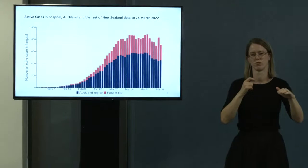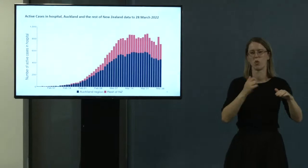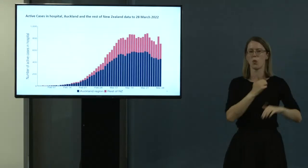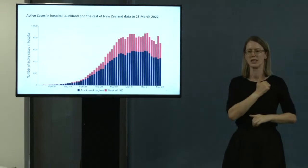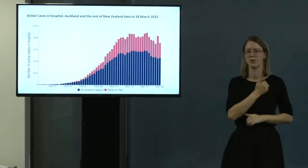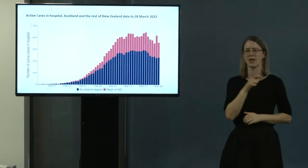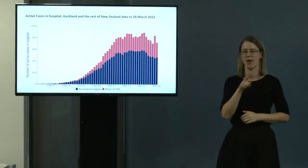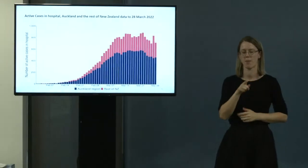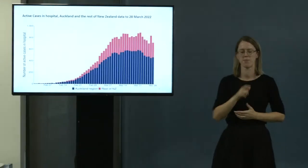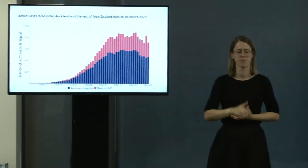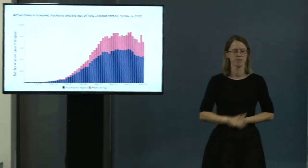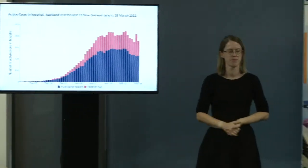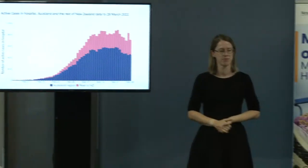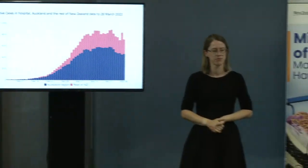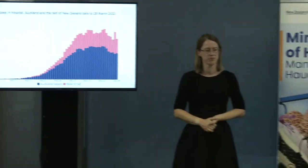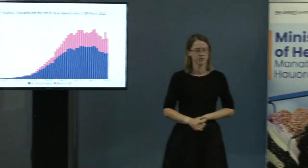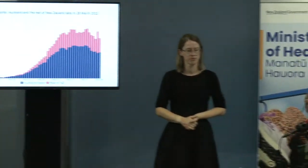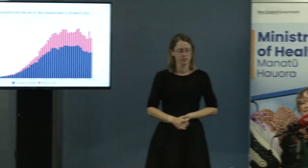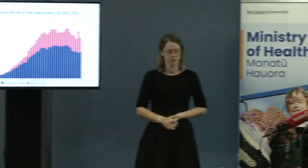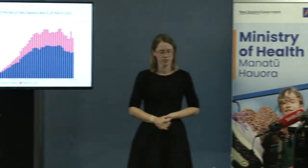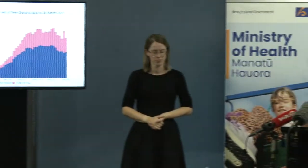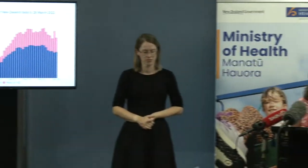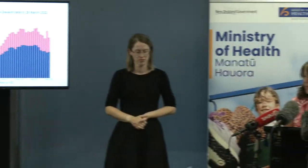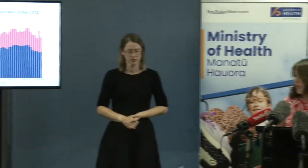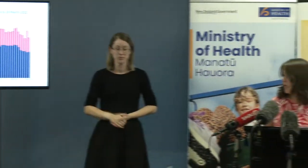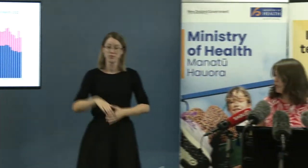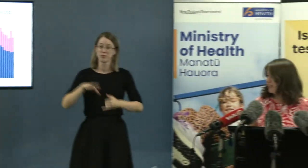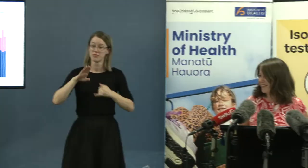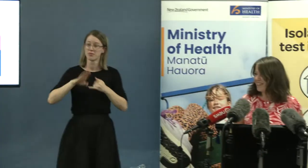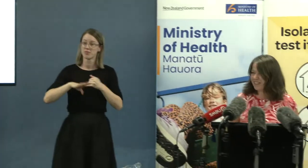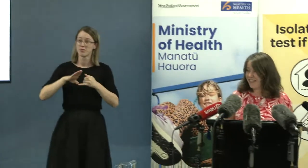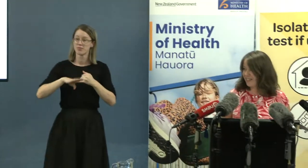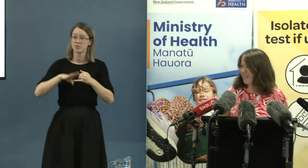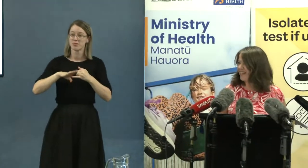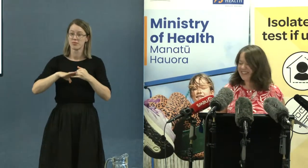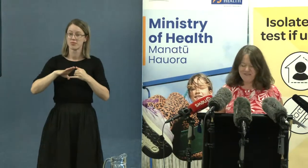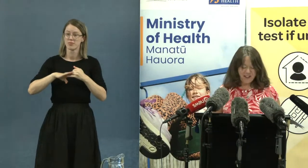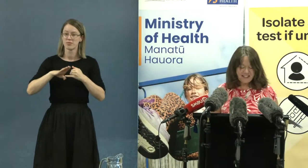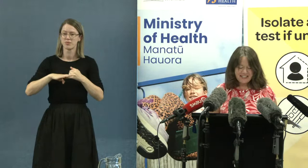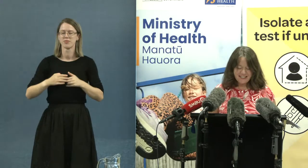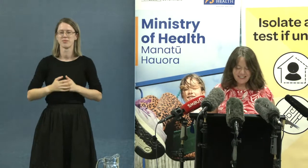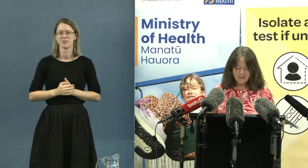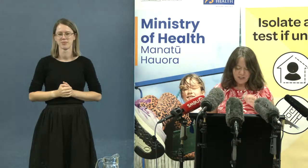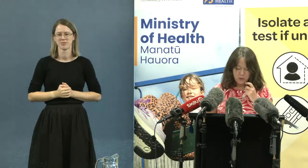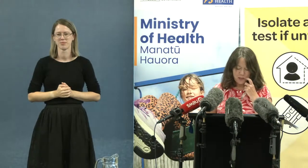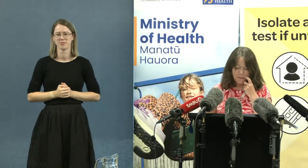decrease in pressure on our hospital services. And finally,